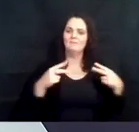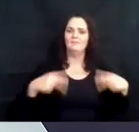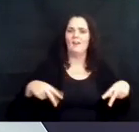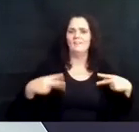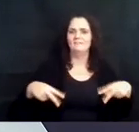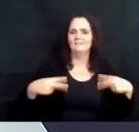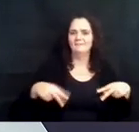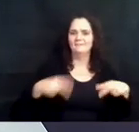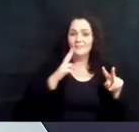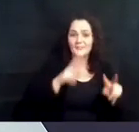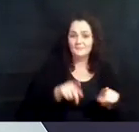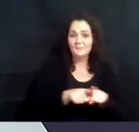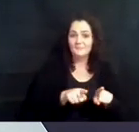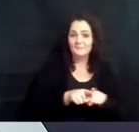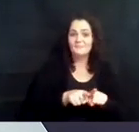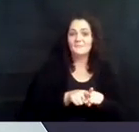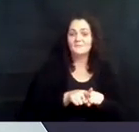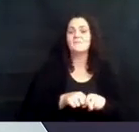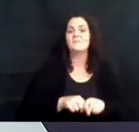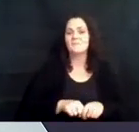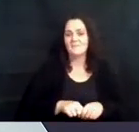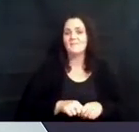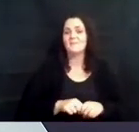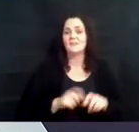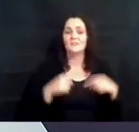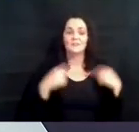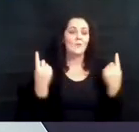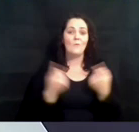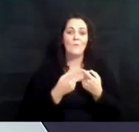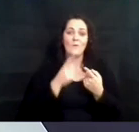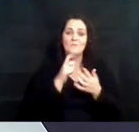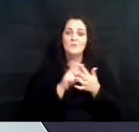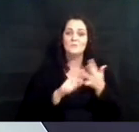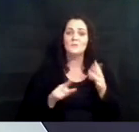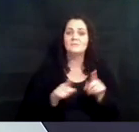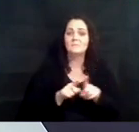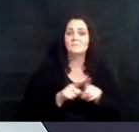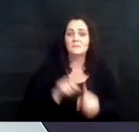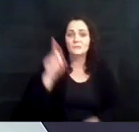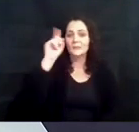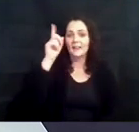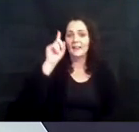We are going to make the ‘Teacup Ballet’ very literal today and we're gonna do some drawings based on this